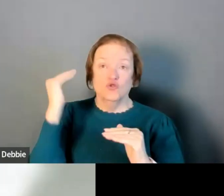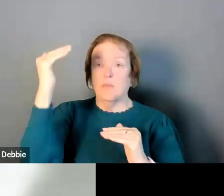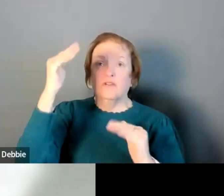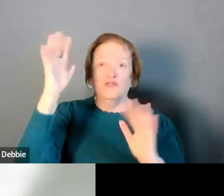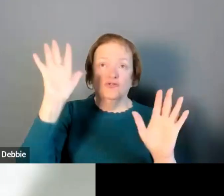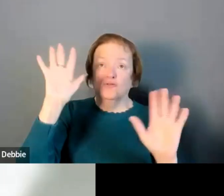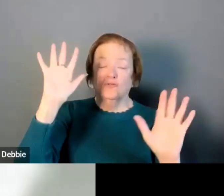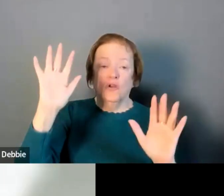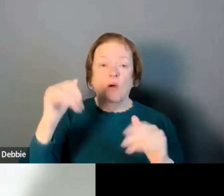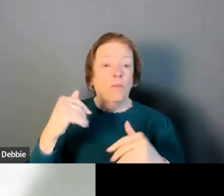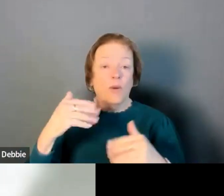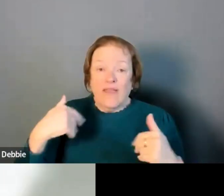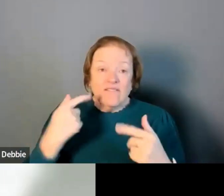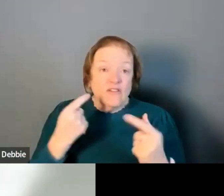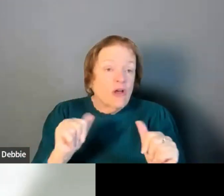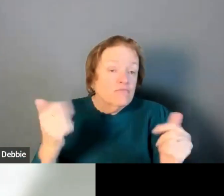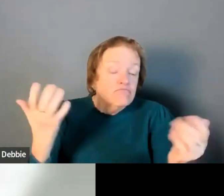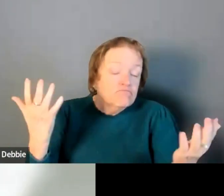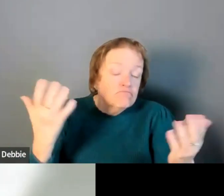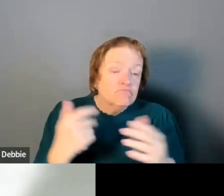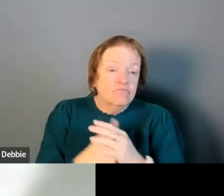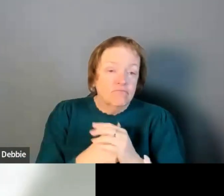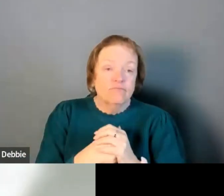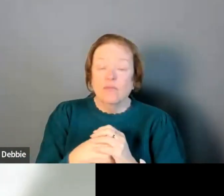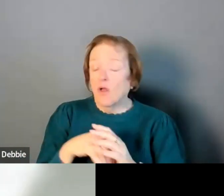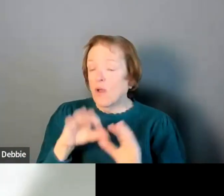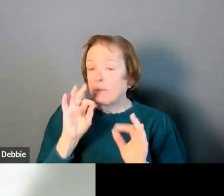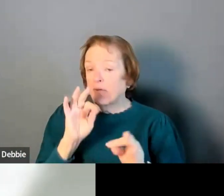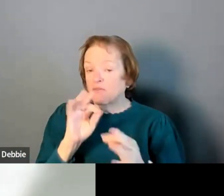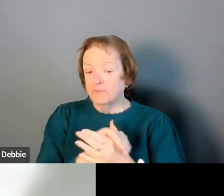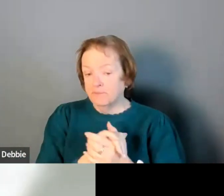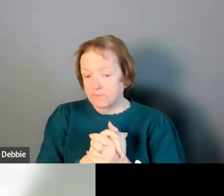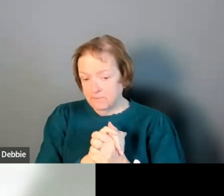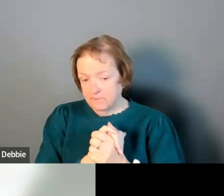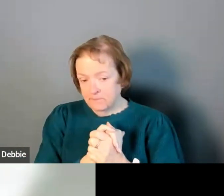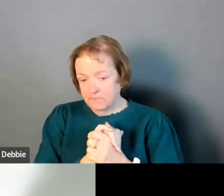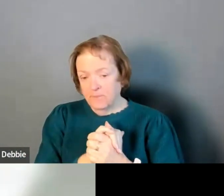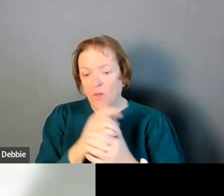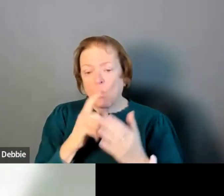Awesome. Beautiful. Alright, next question. What are some options for hearing assistive technology